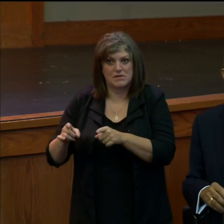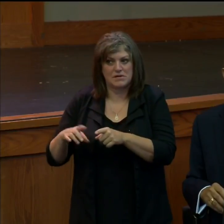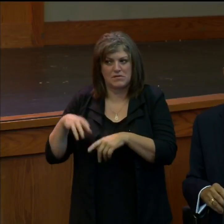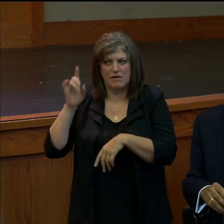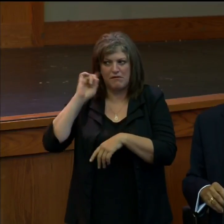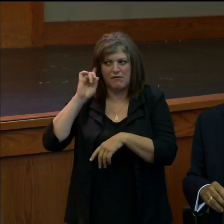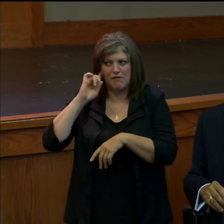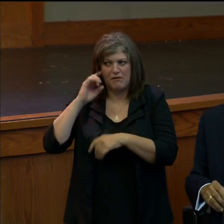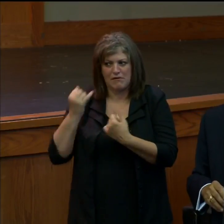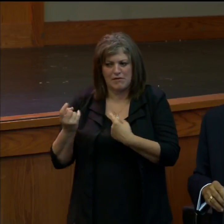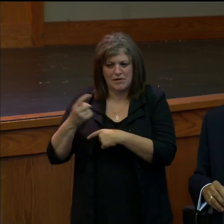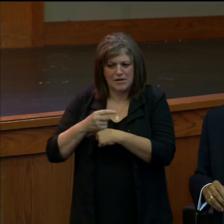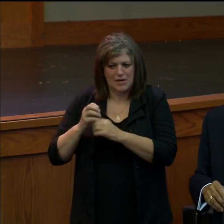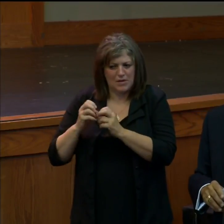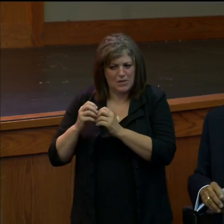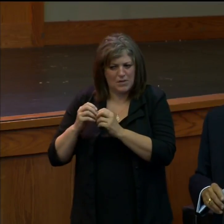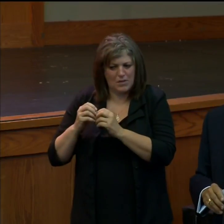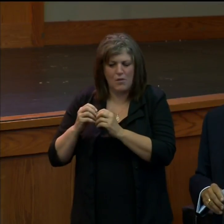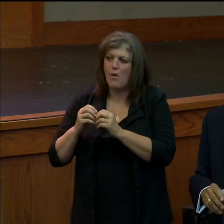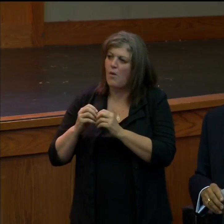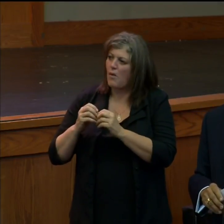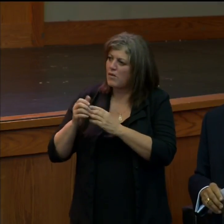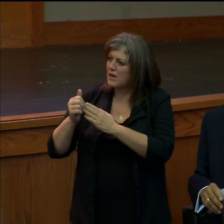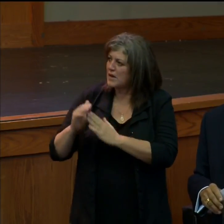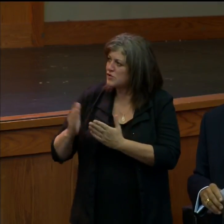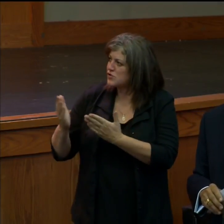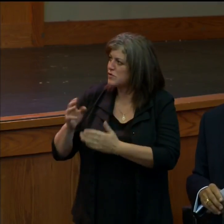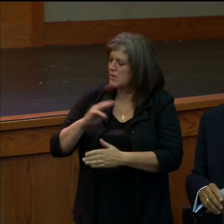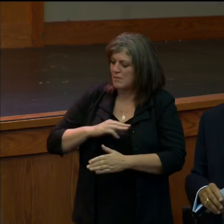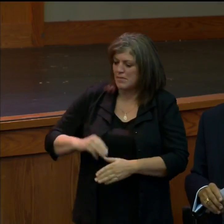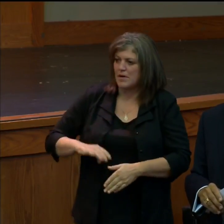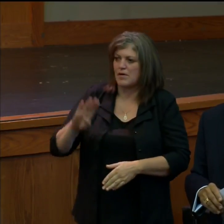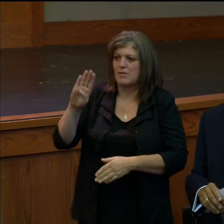HAVE HEARD TODAY BY THE LEADERSHIP OF MAYOR BOWSER AND